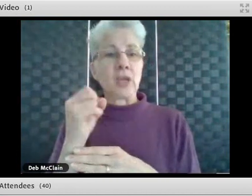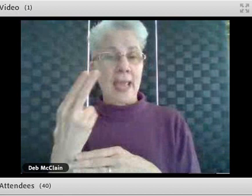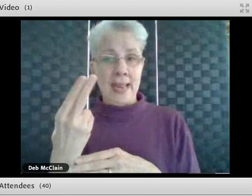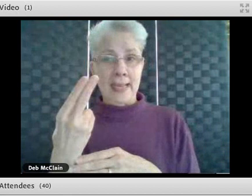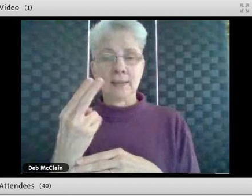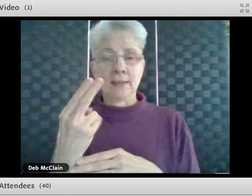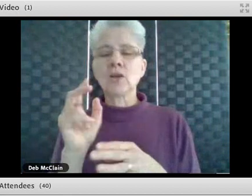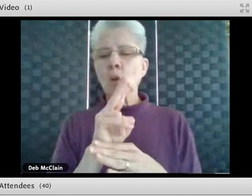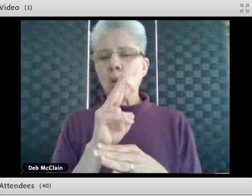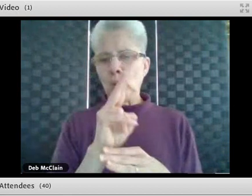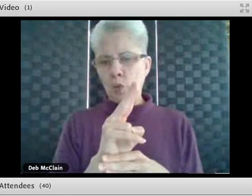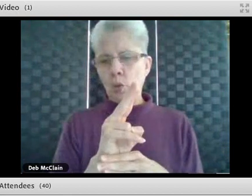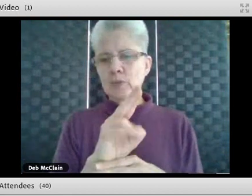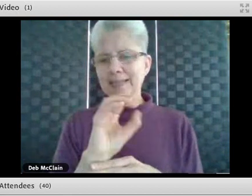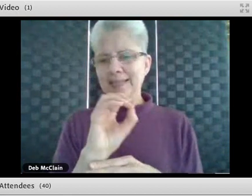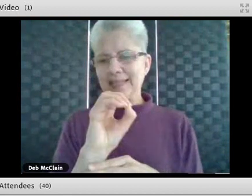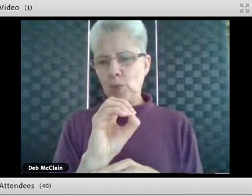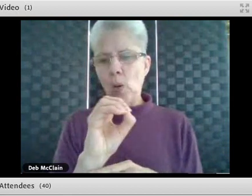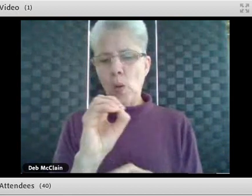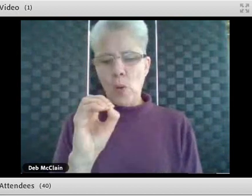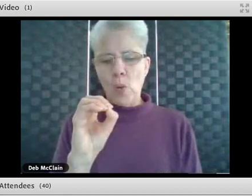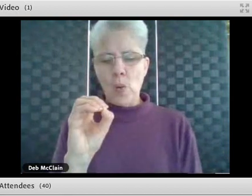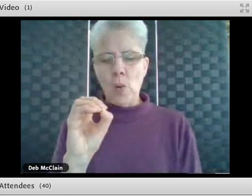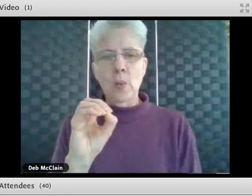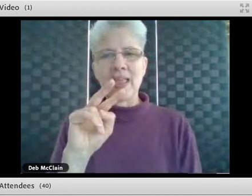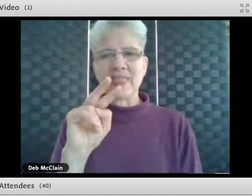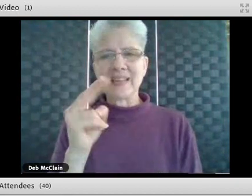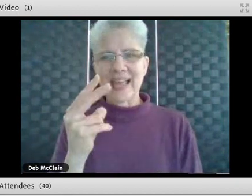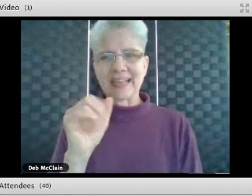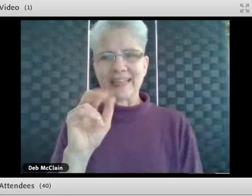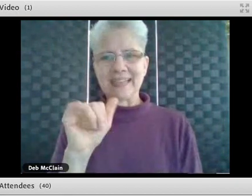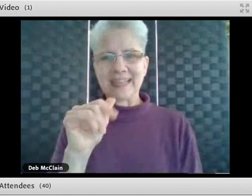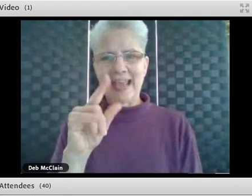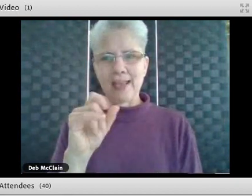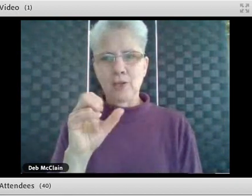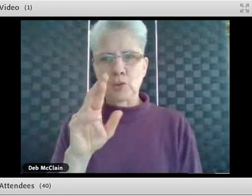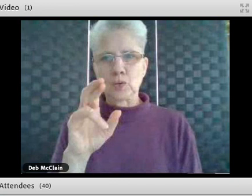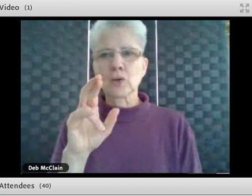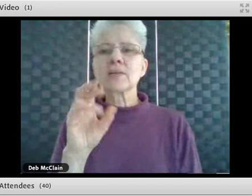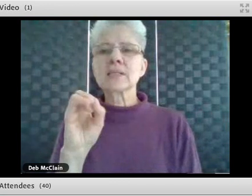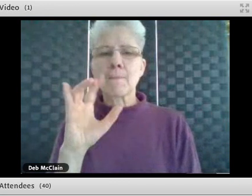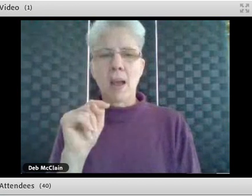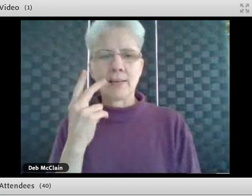you use zero in the second indicator spot, okay? And you can see all these various other lists here,